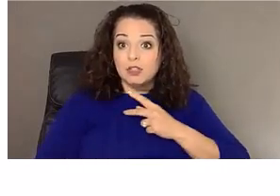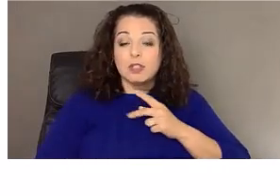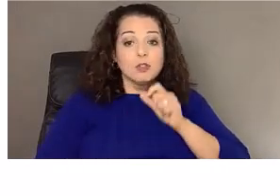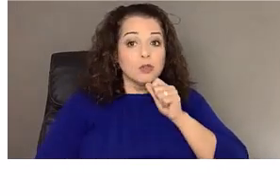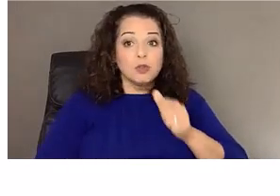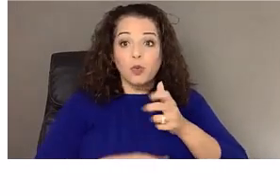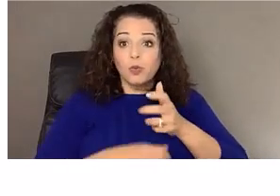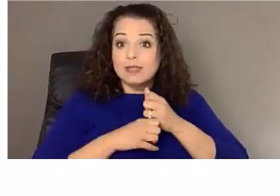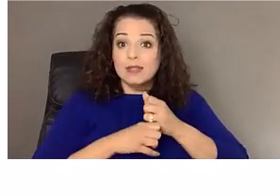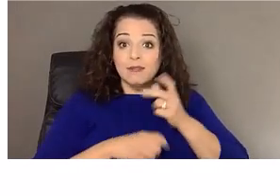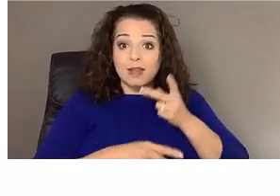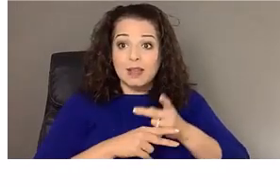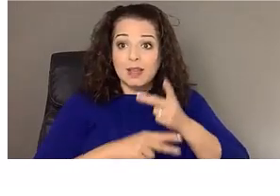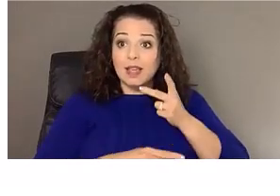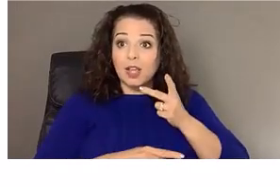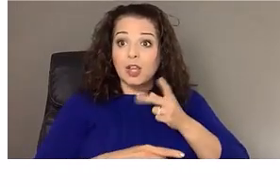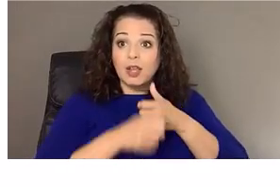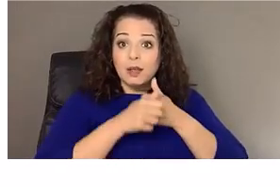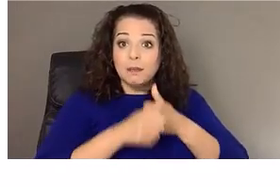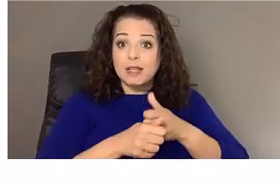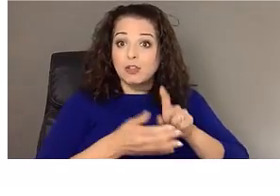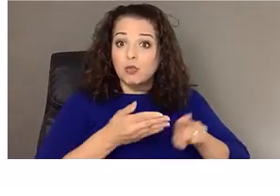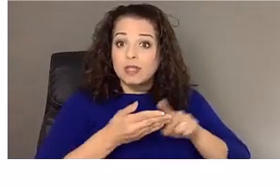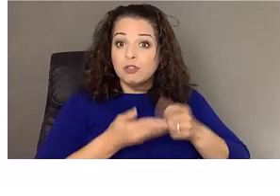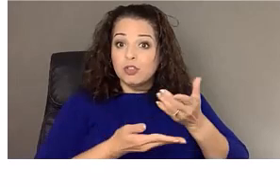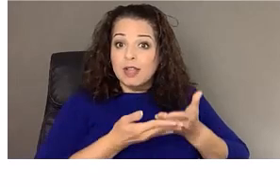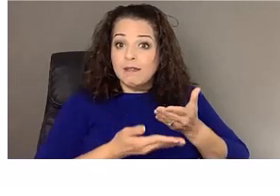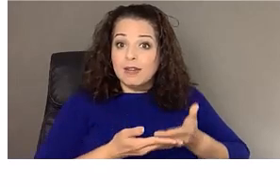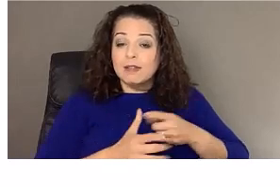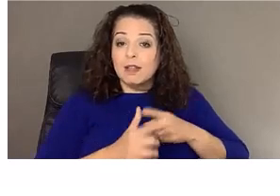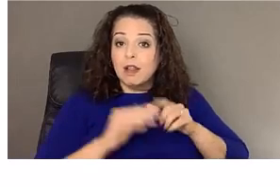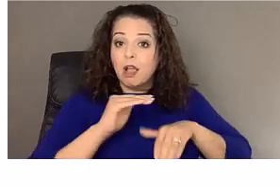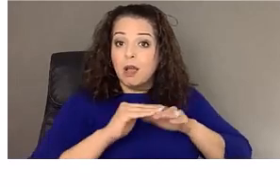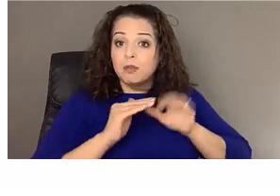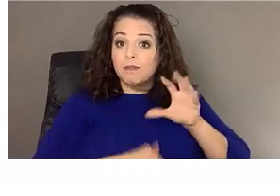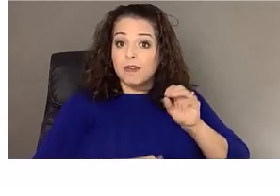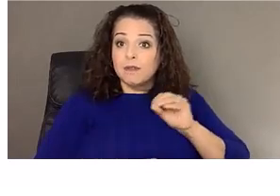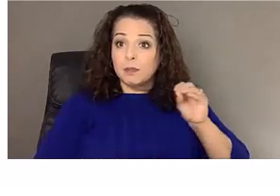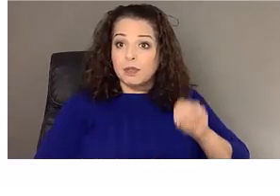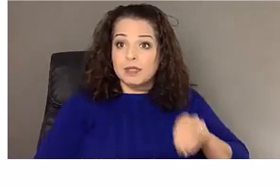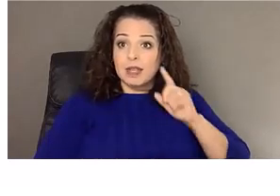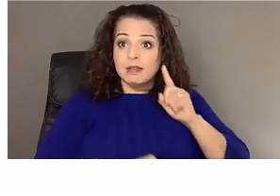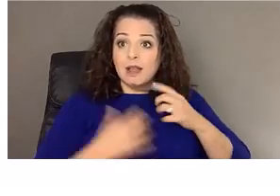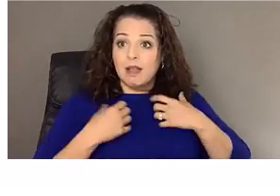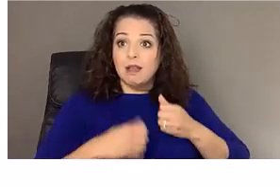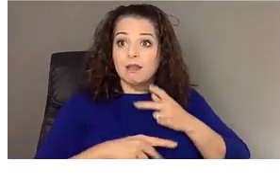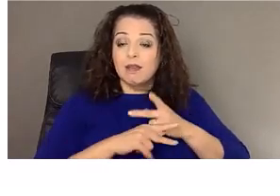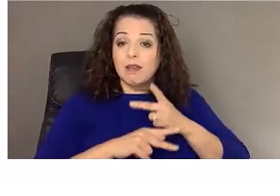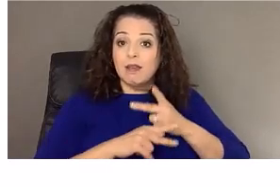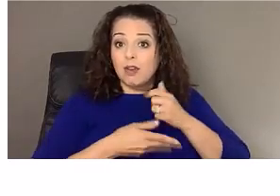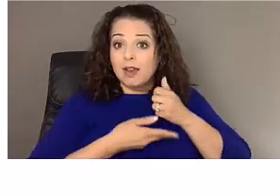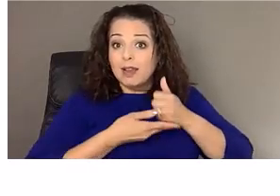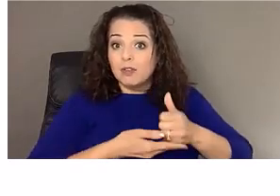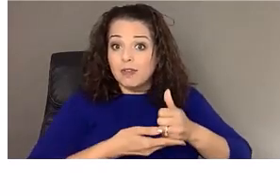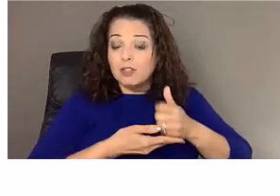based on research evidence. And up to 50% healthcare intervention are not based on research evidence.